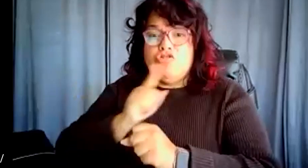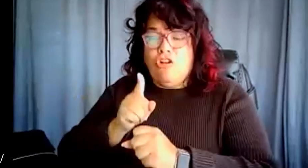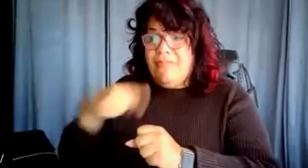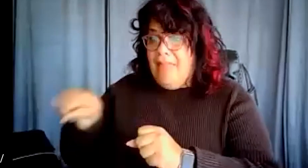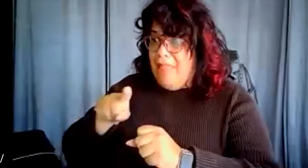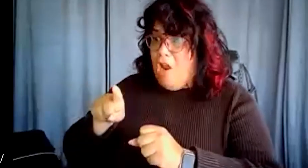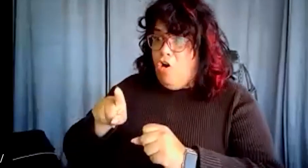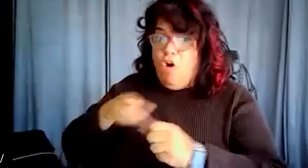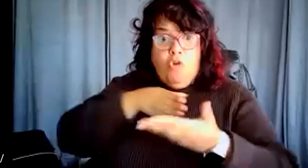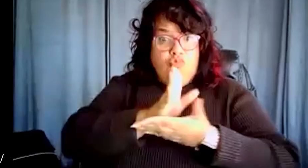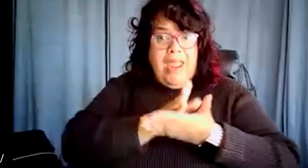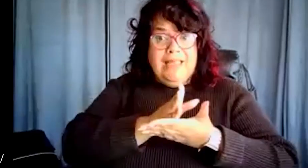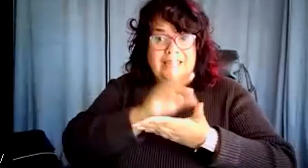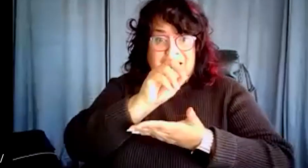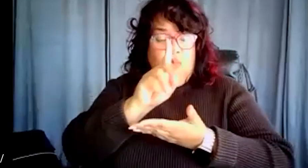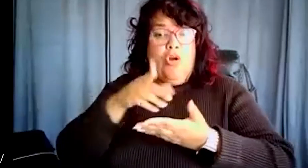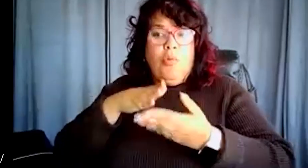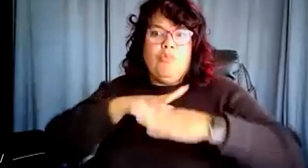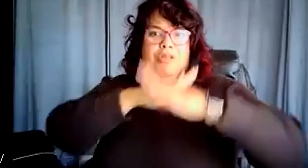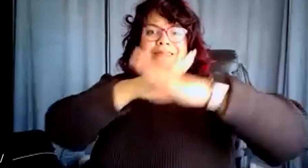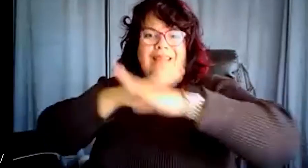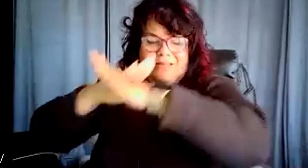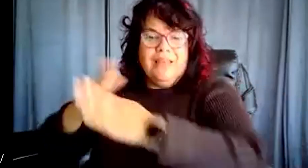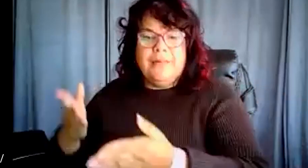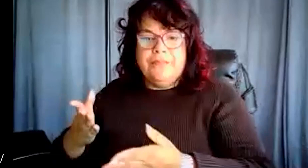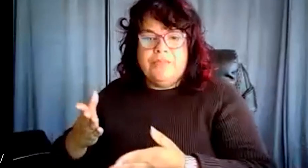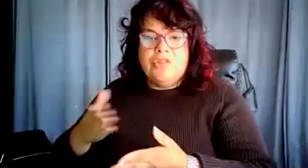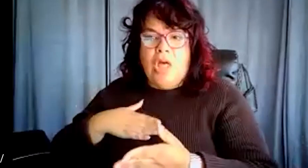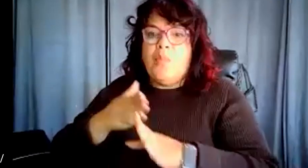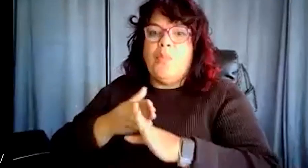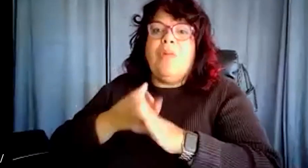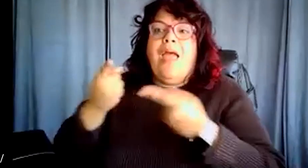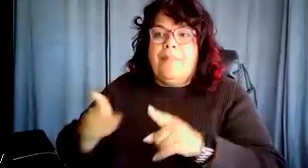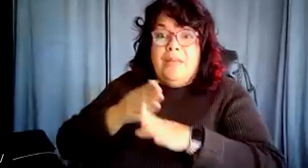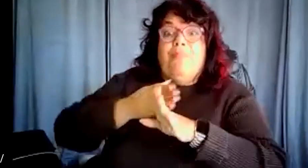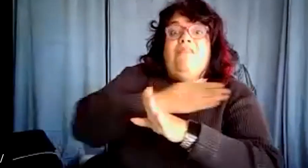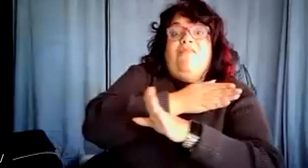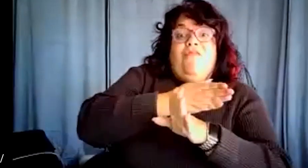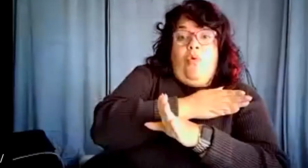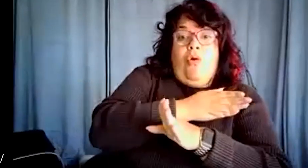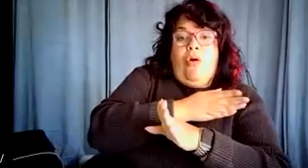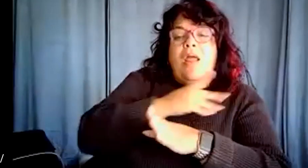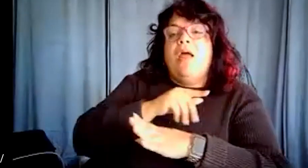And that was sort of a precursor to all that happened around the Americans with Disabilities Act.